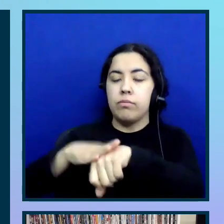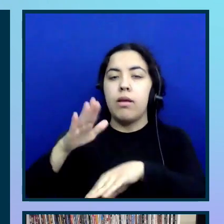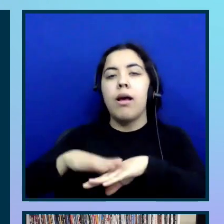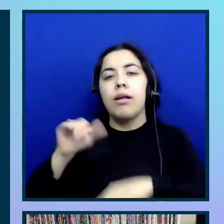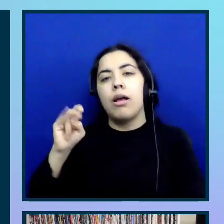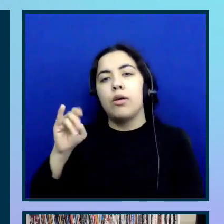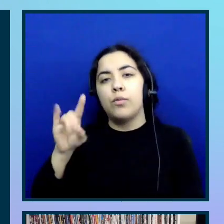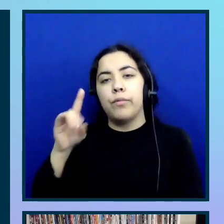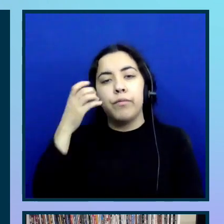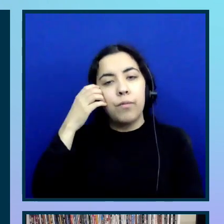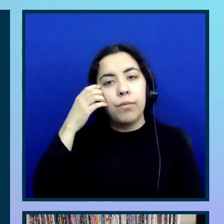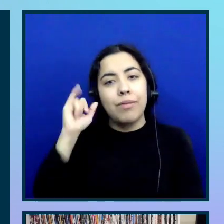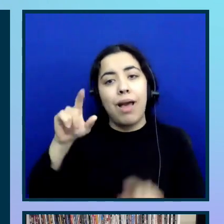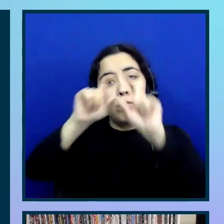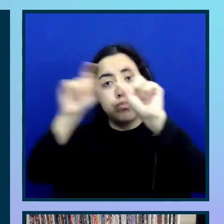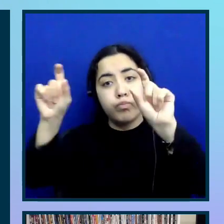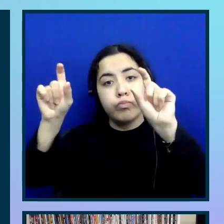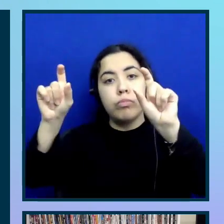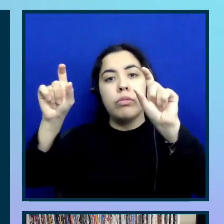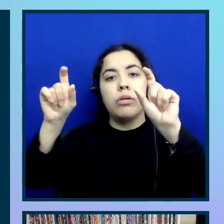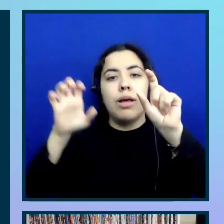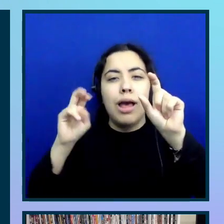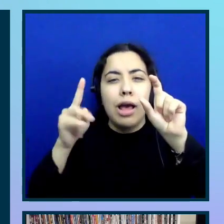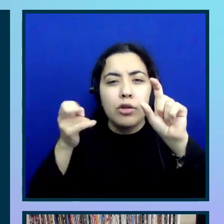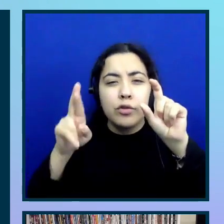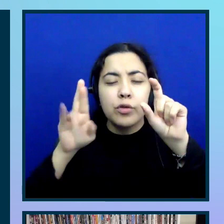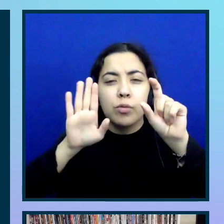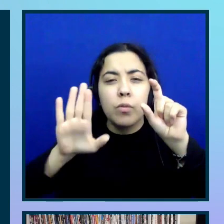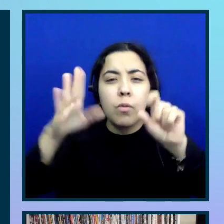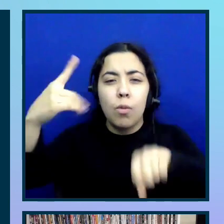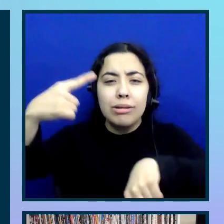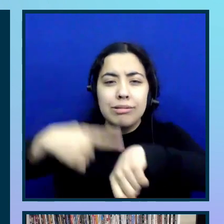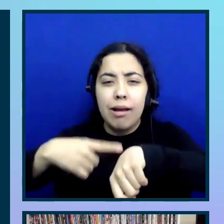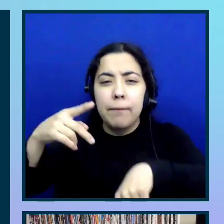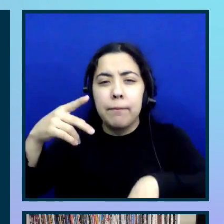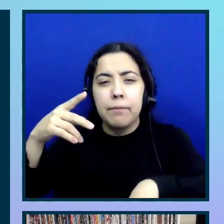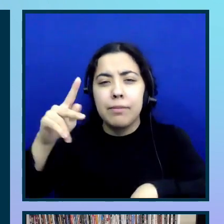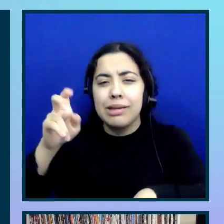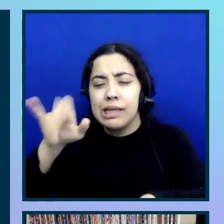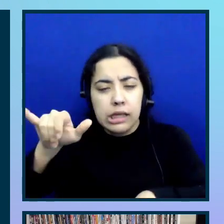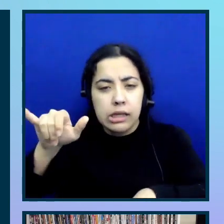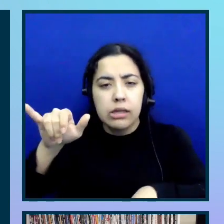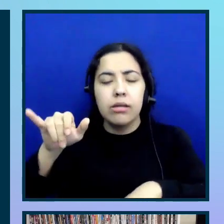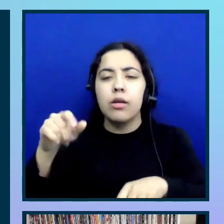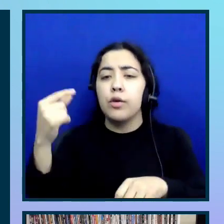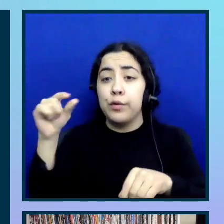The heading text, enter your one time key is highlighted with a green border, indicating the text has focused